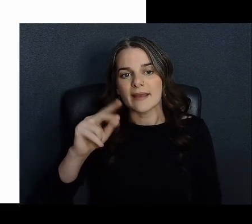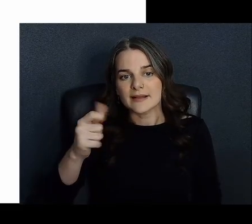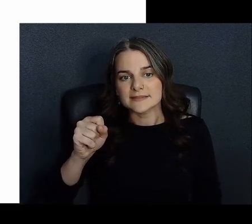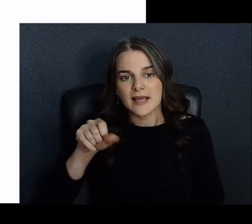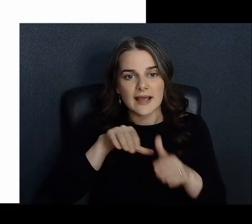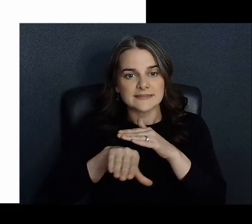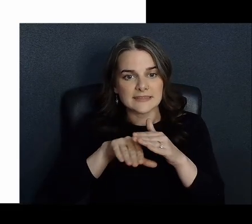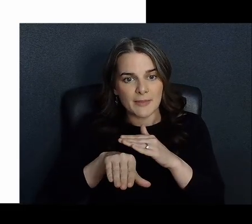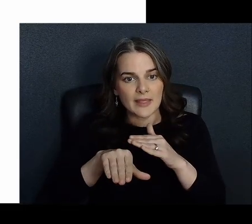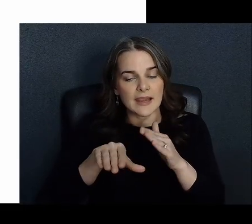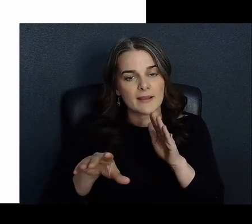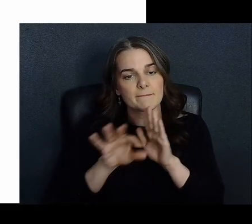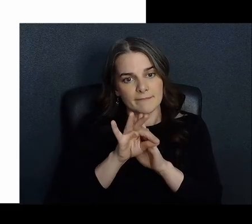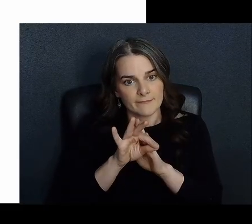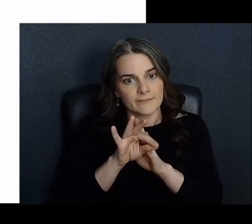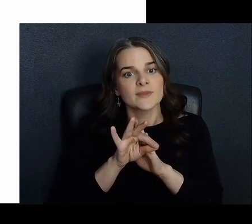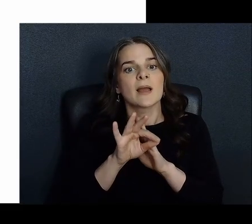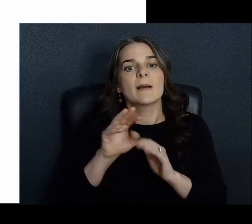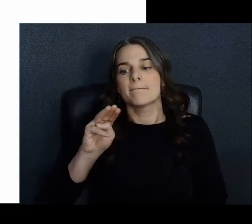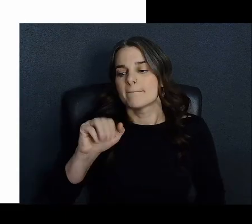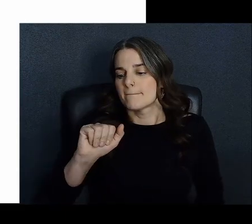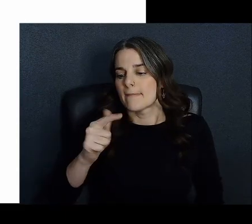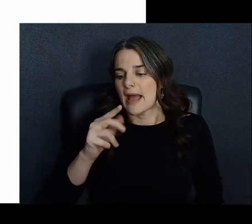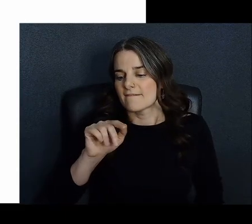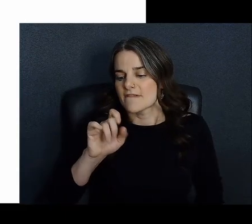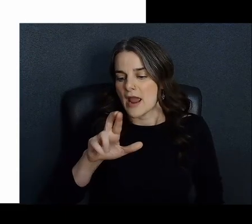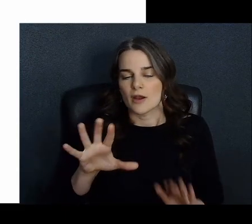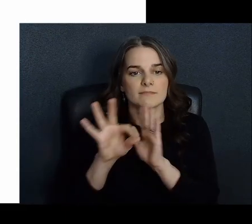And you choose from this screen enlargement.